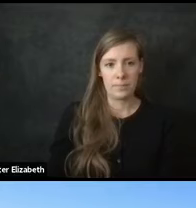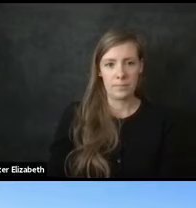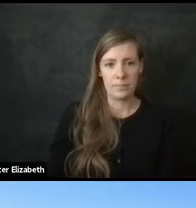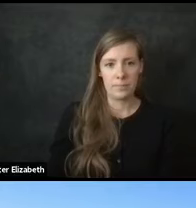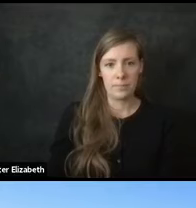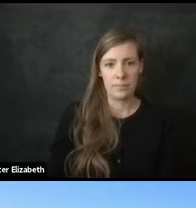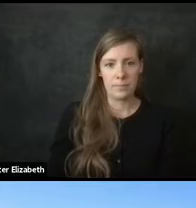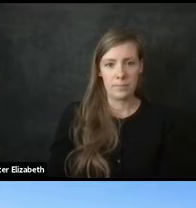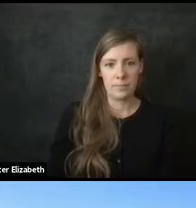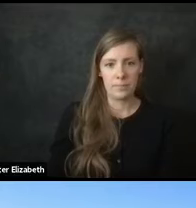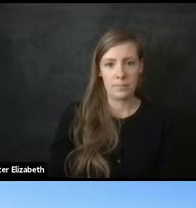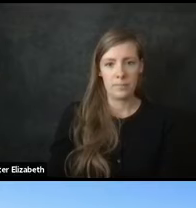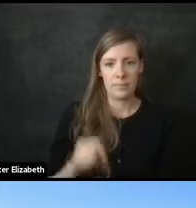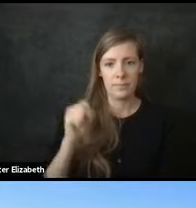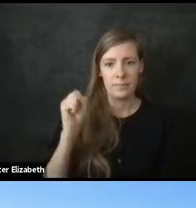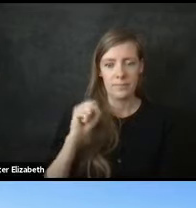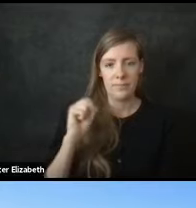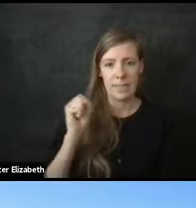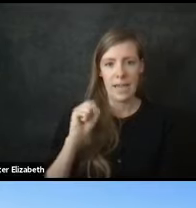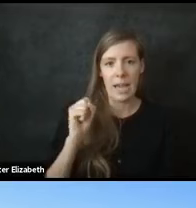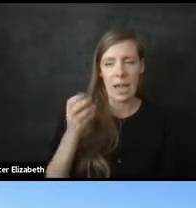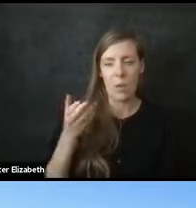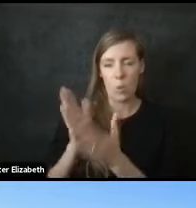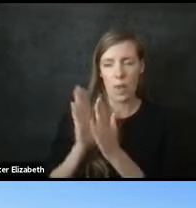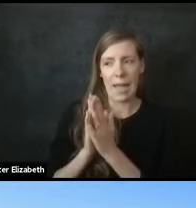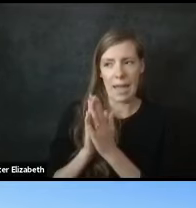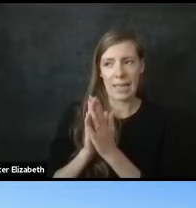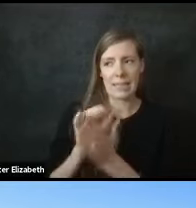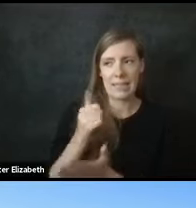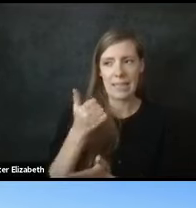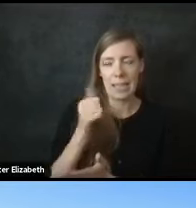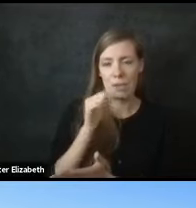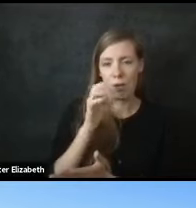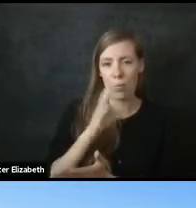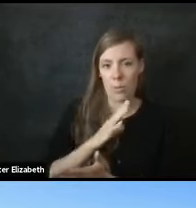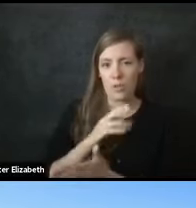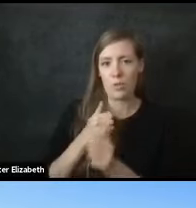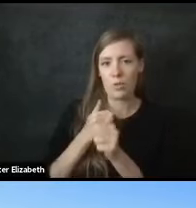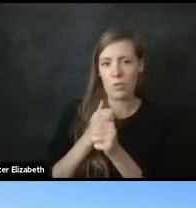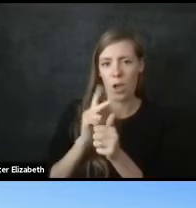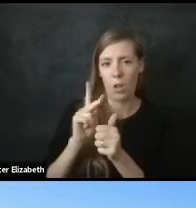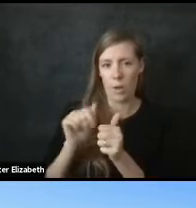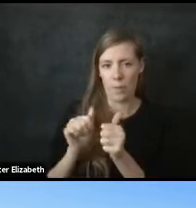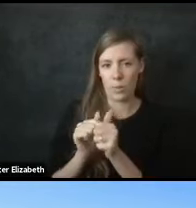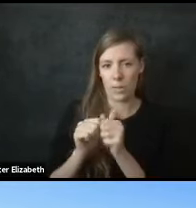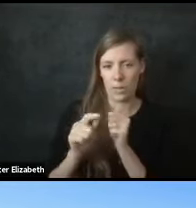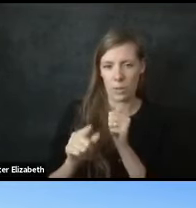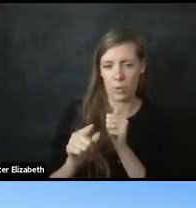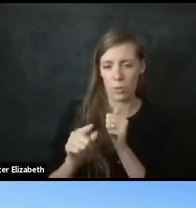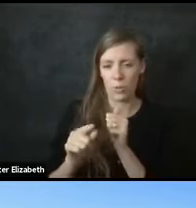Yeah, I will have her follow up with more information. So you're mostly interested in you'd like to know the